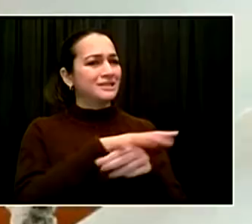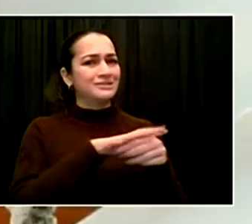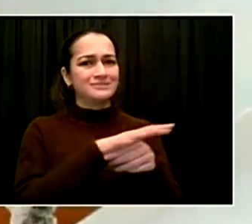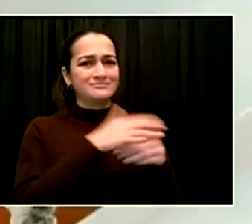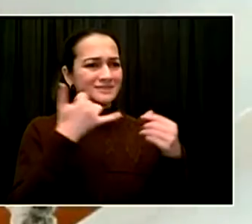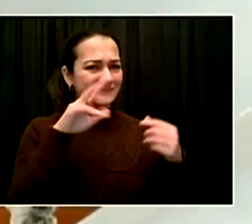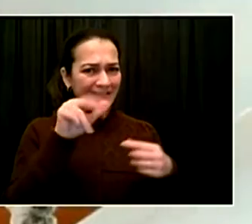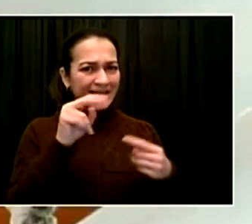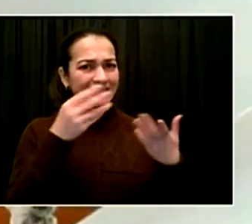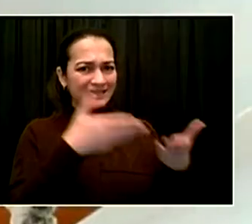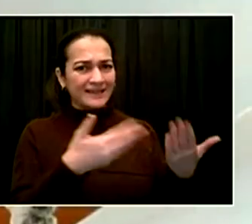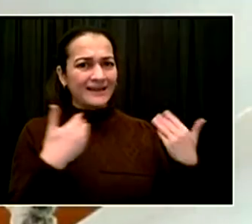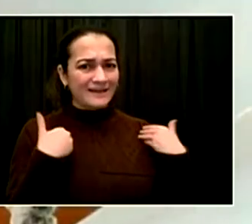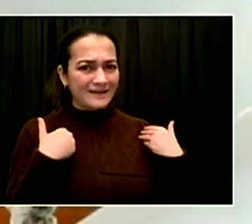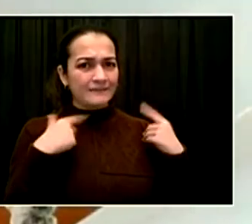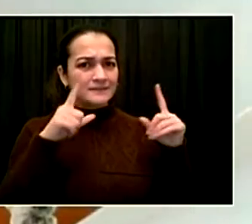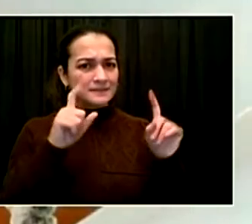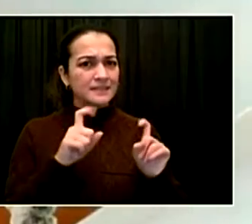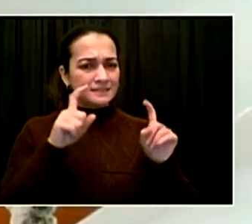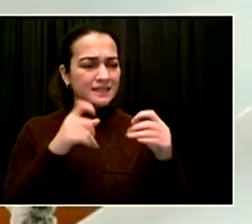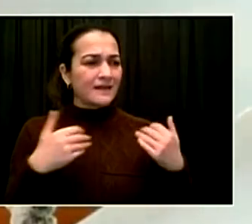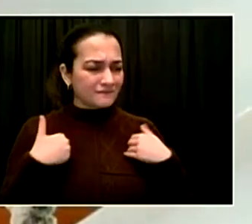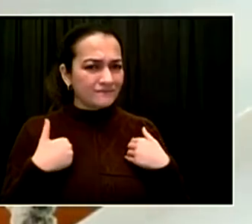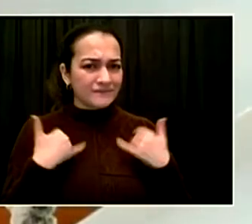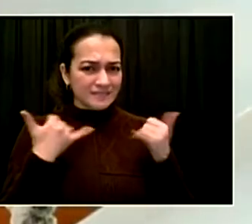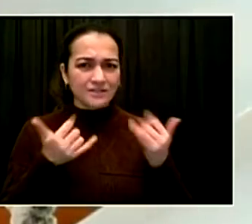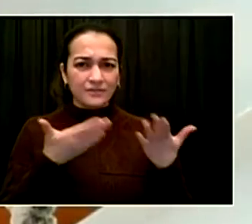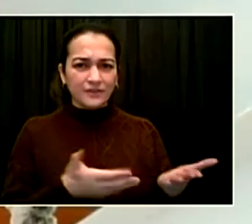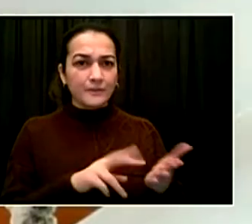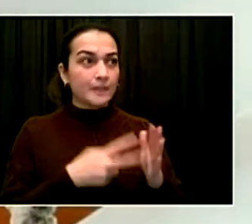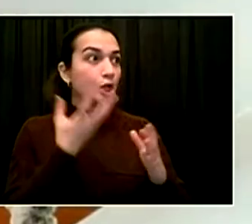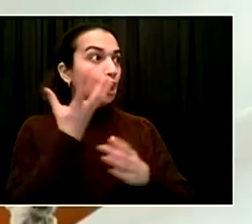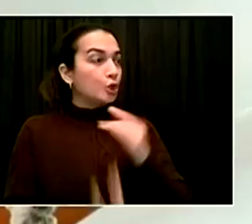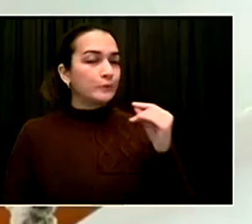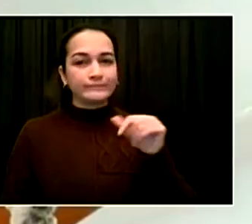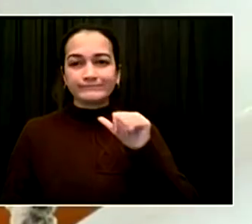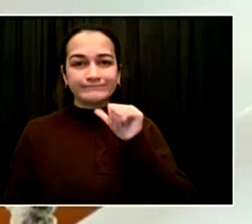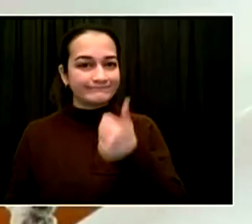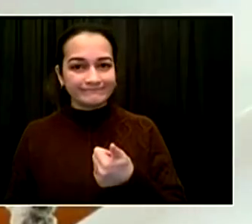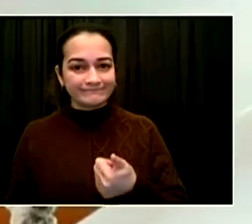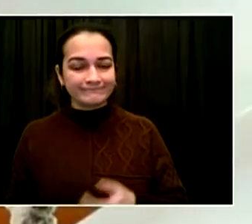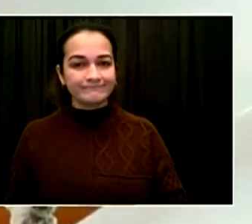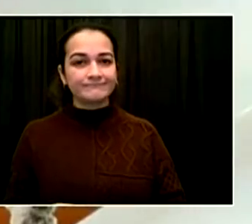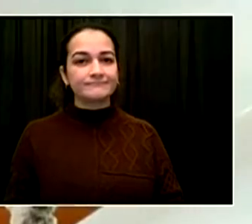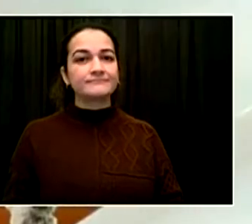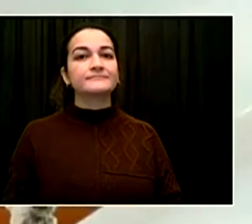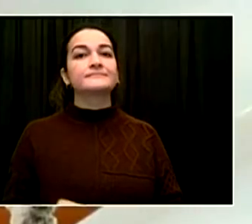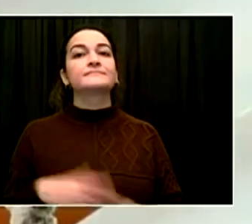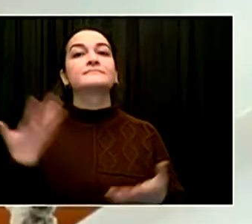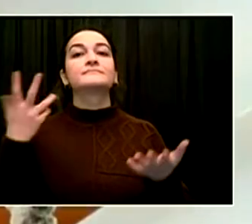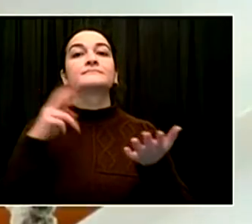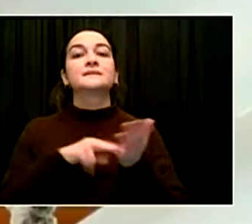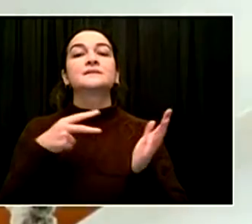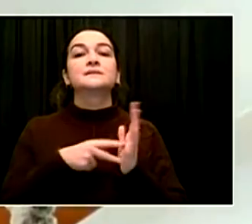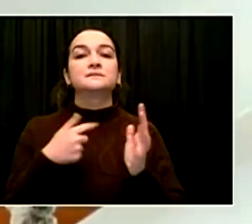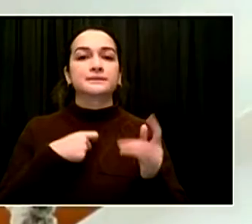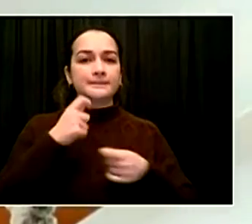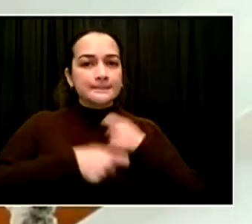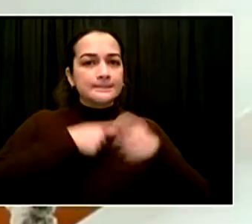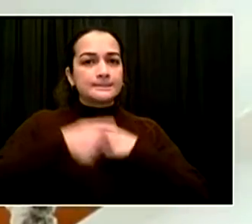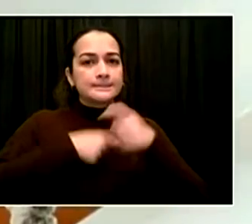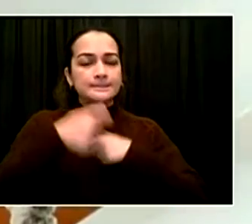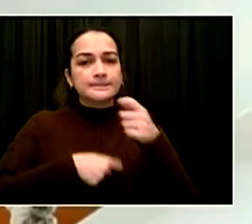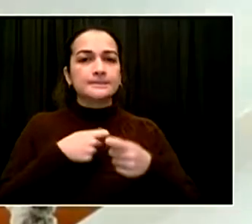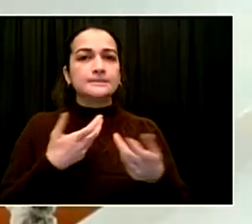FELT LIKE IT WAS THE ONE TO